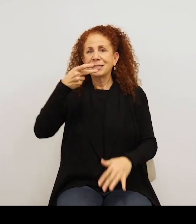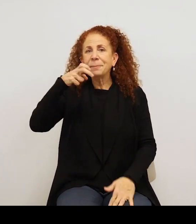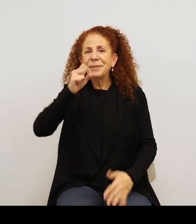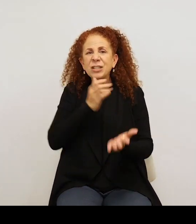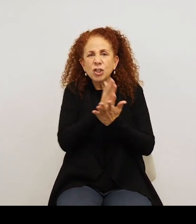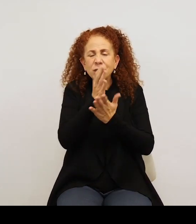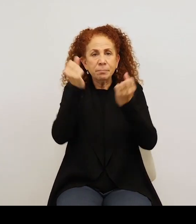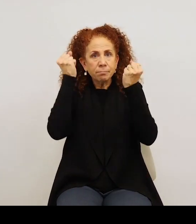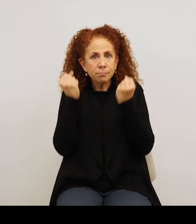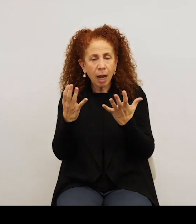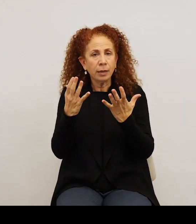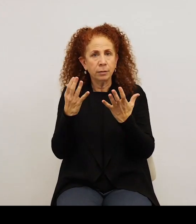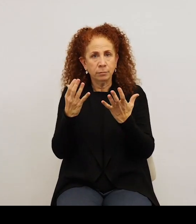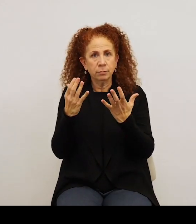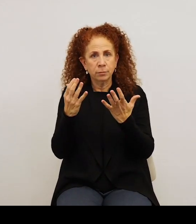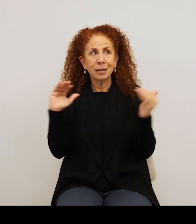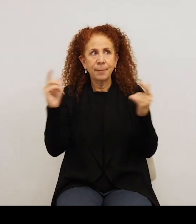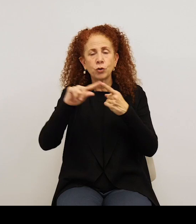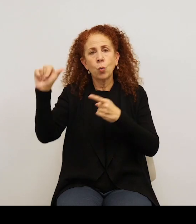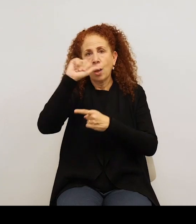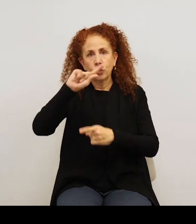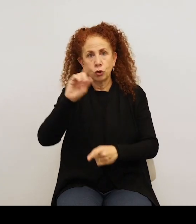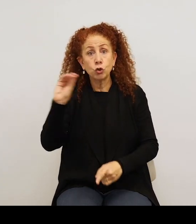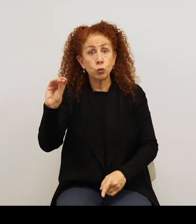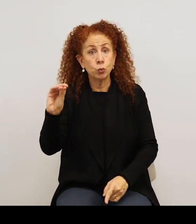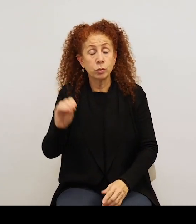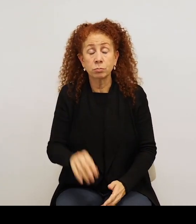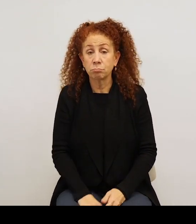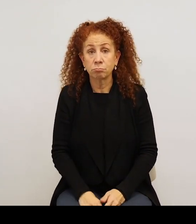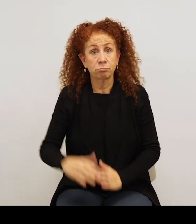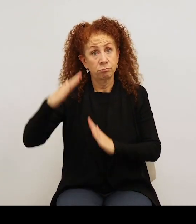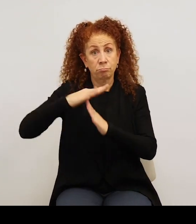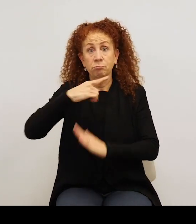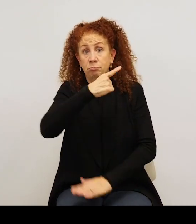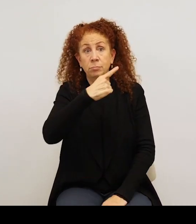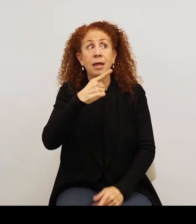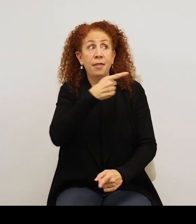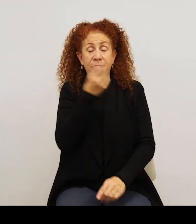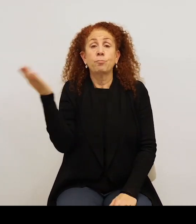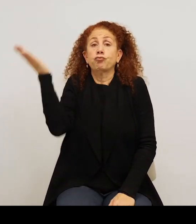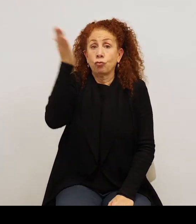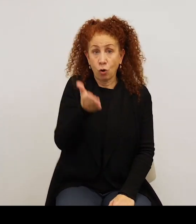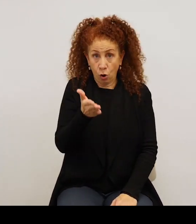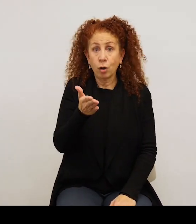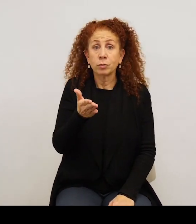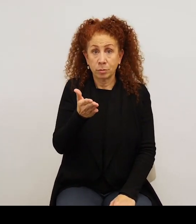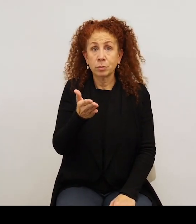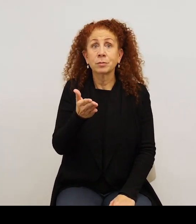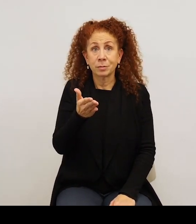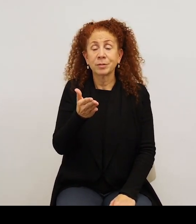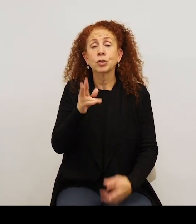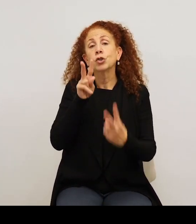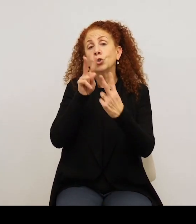among zoos, pretty much across the world. And they brought a pair of pandas